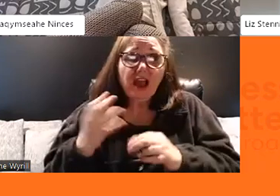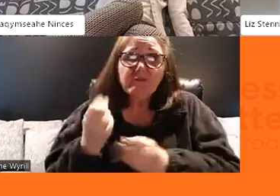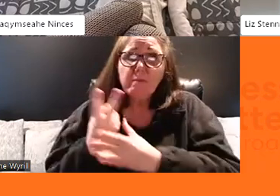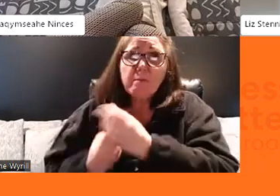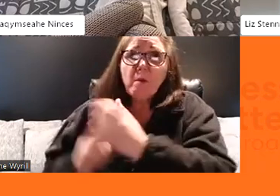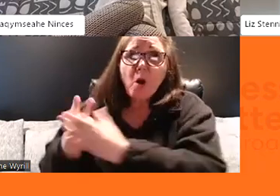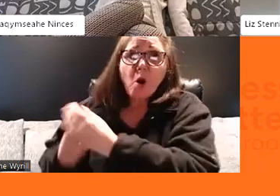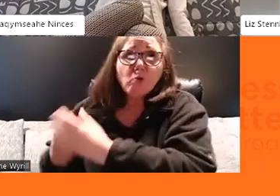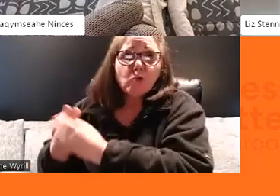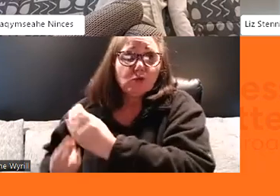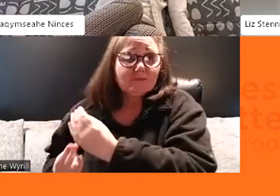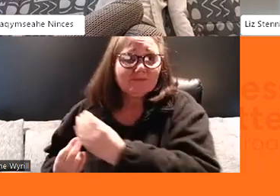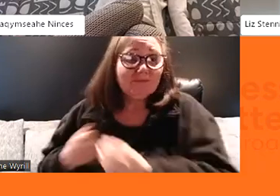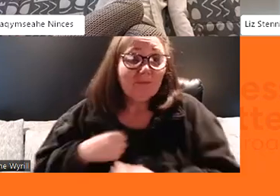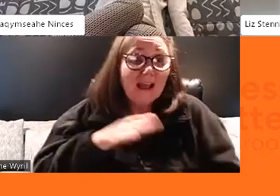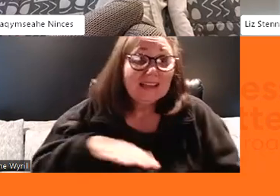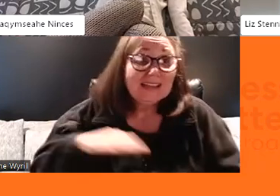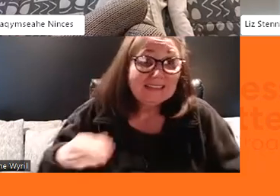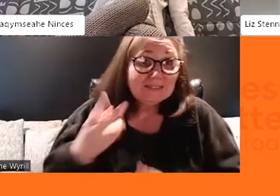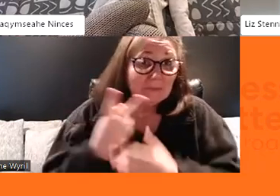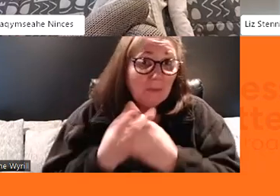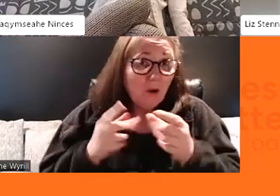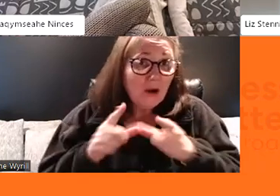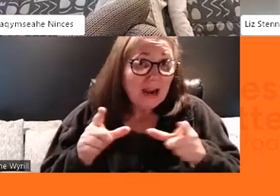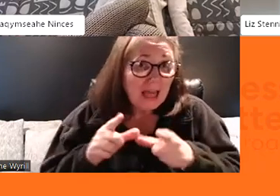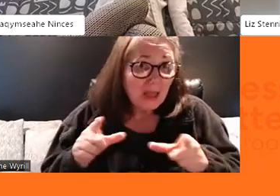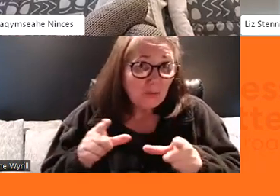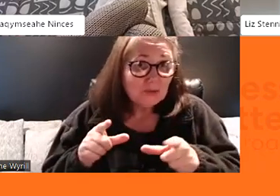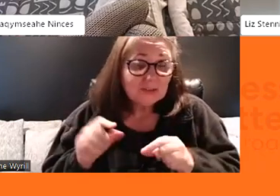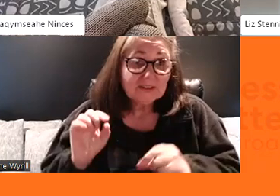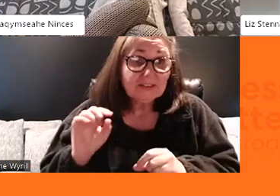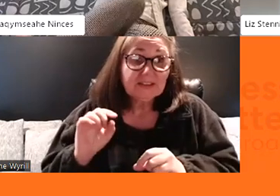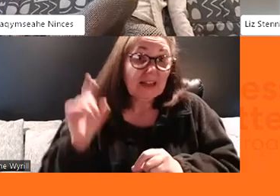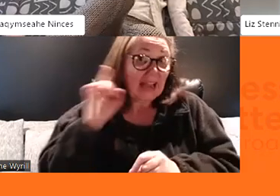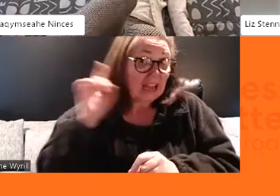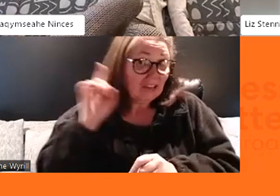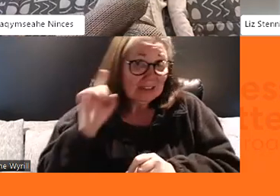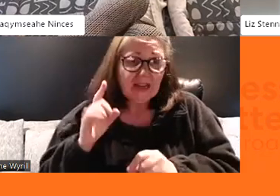children with Deaf parents I also think there might be a gap. So